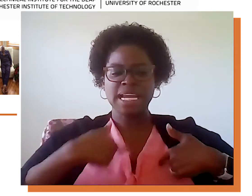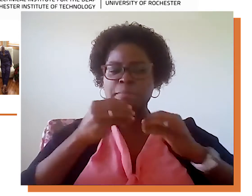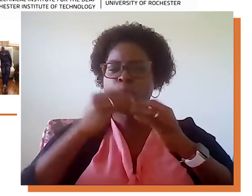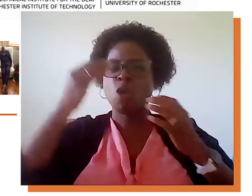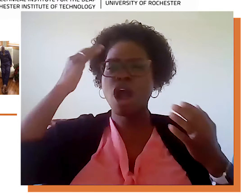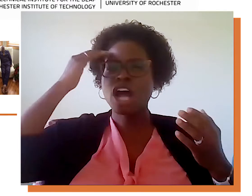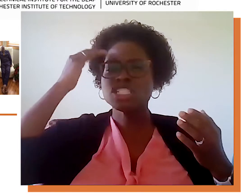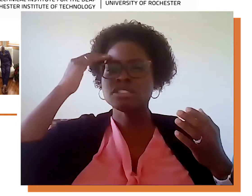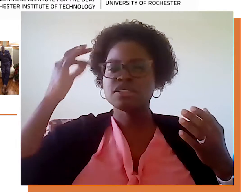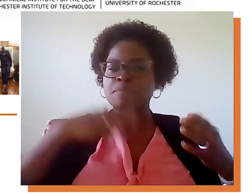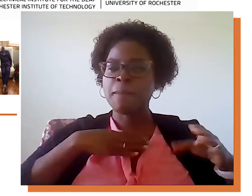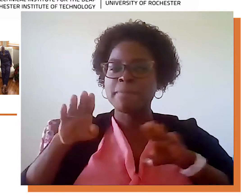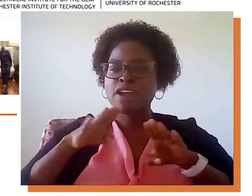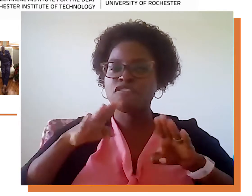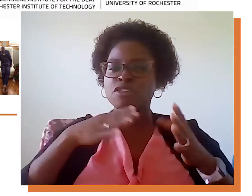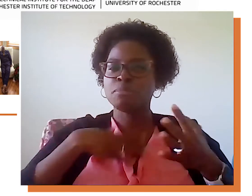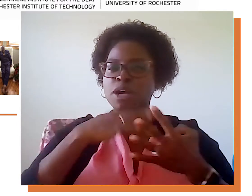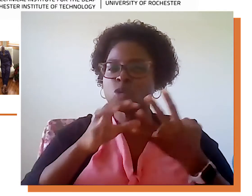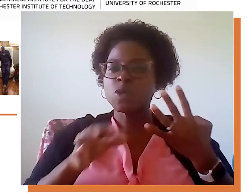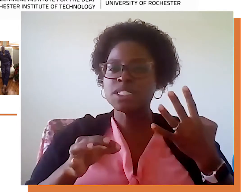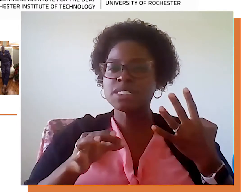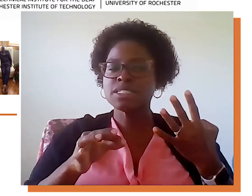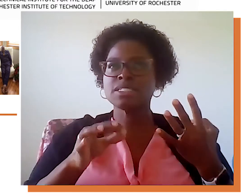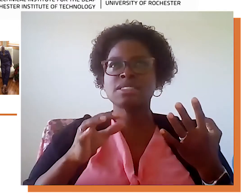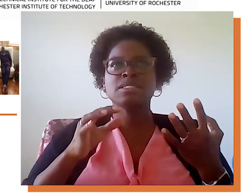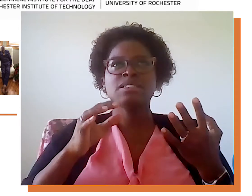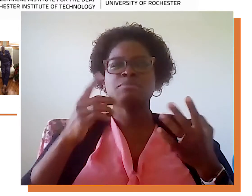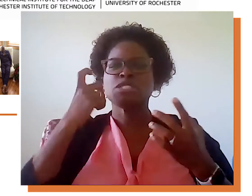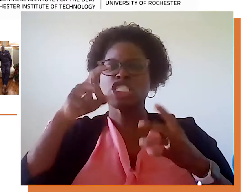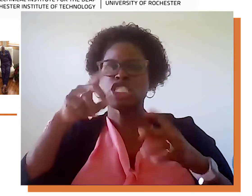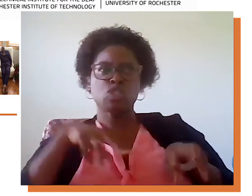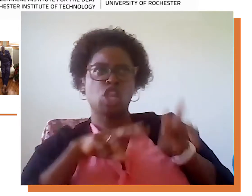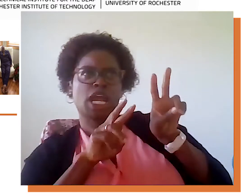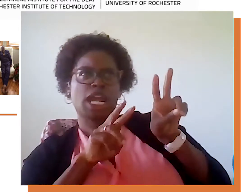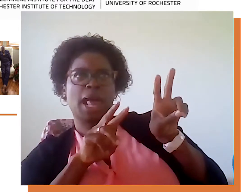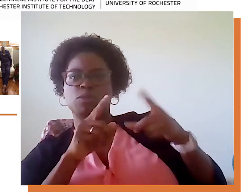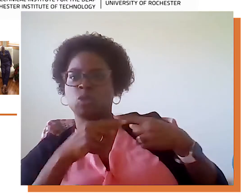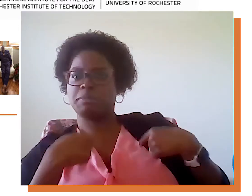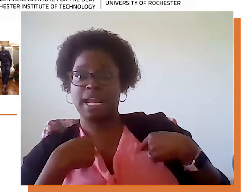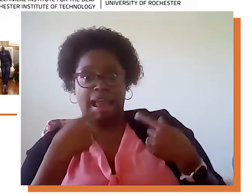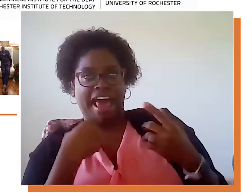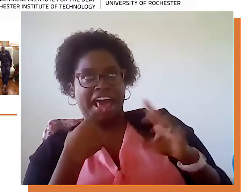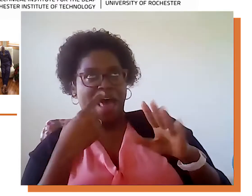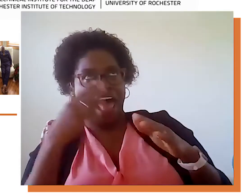But because she was my younger sister, she made me very aware of my behaviors and my choices.